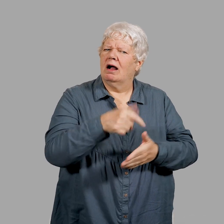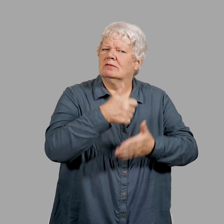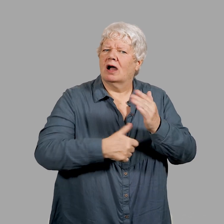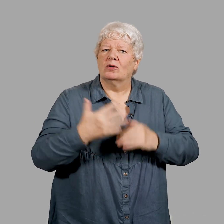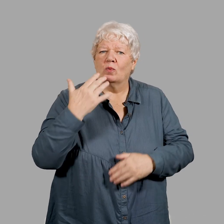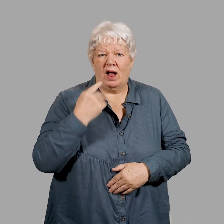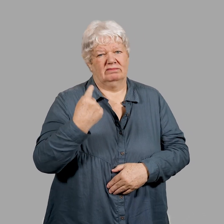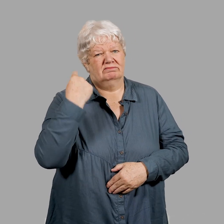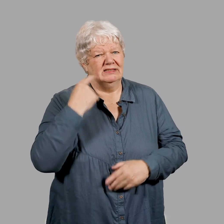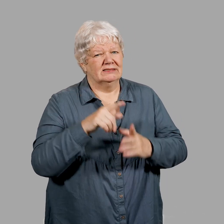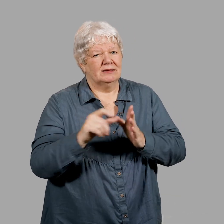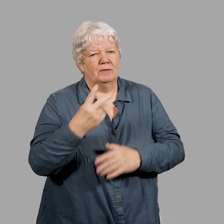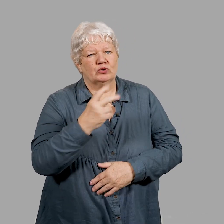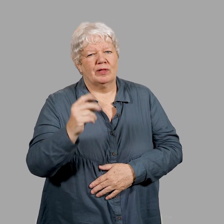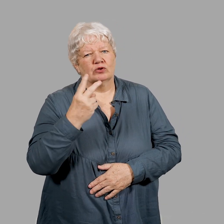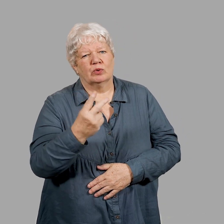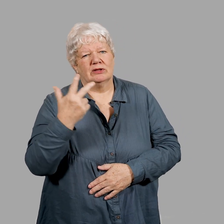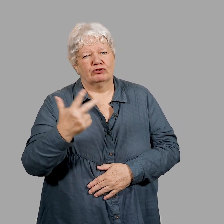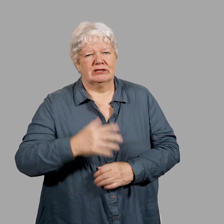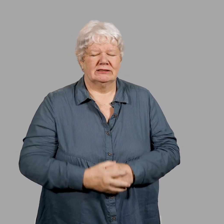Date: UHI Servicedesk ticket logged in December 2023